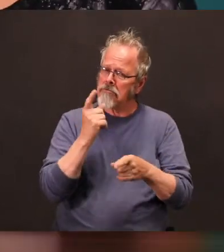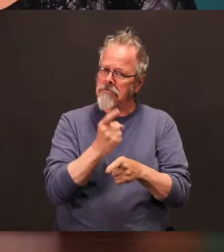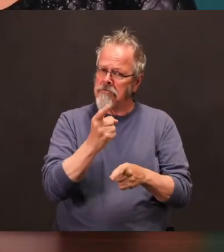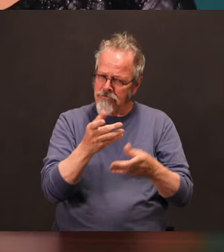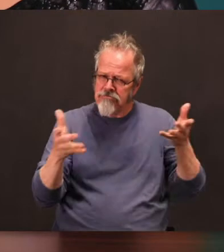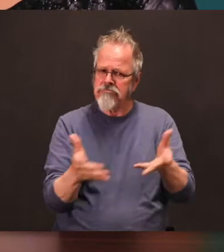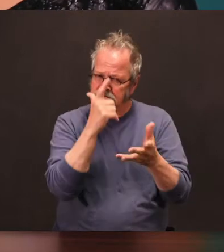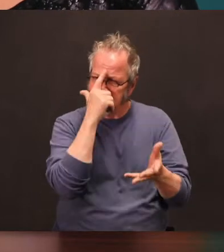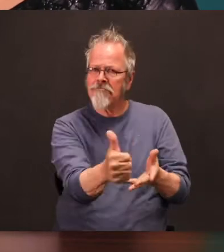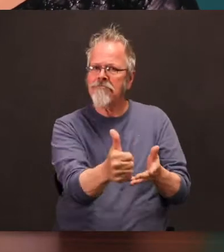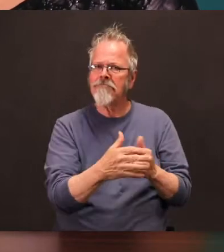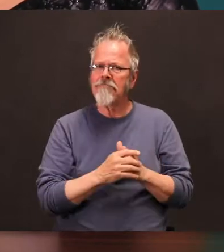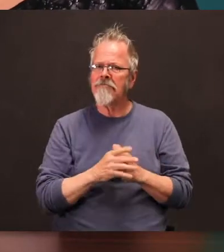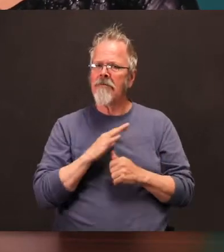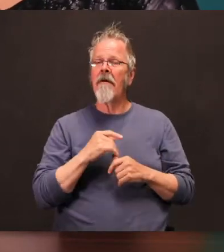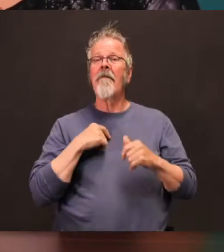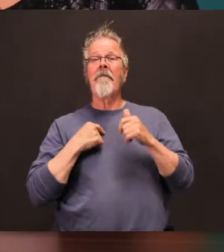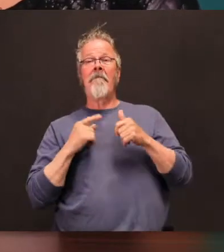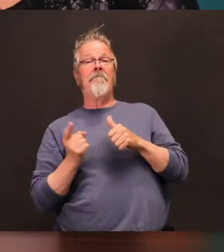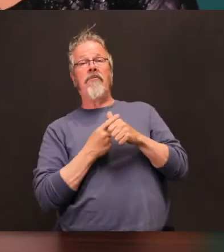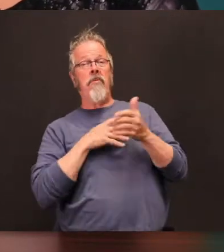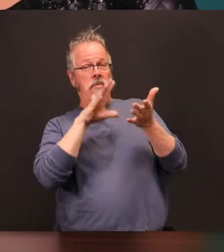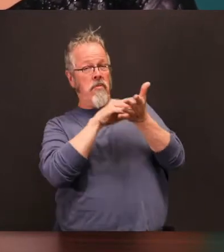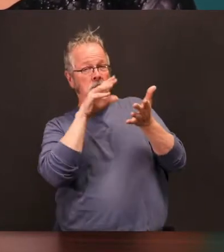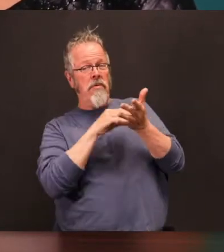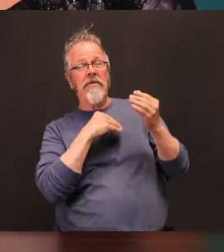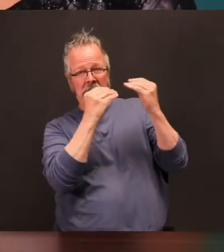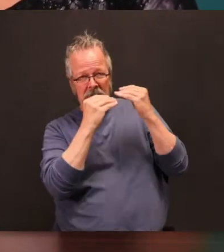I started as a student, when I started to be a volunteer,